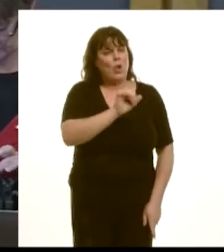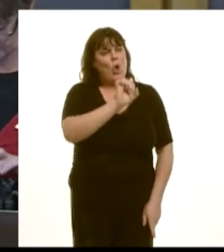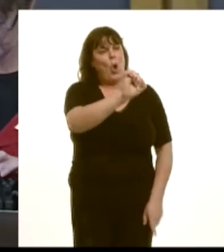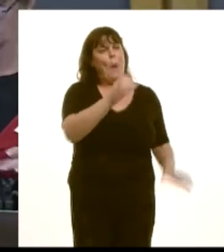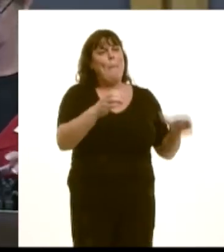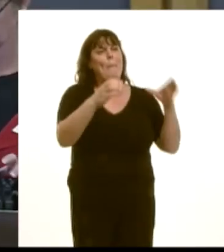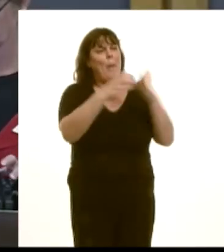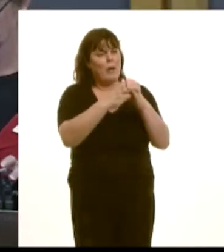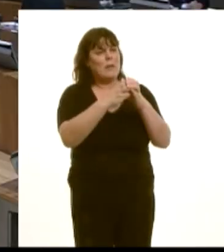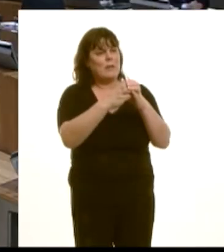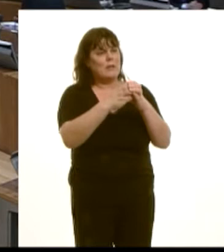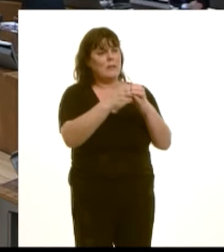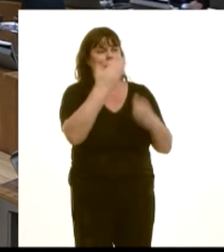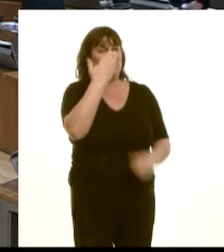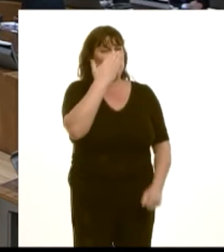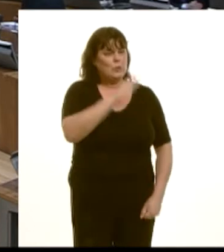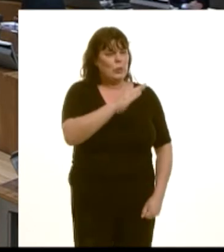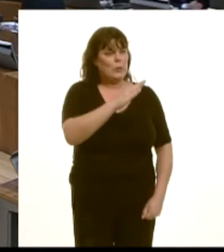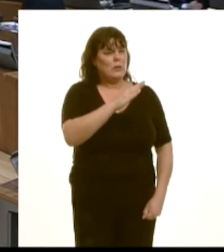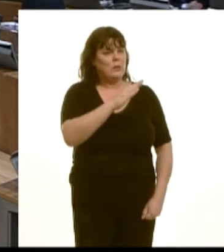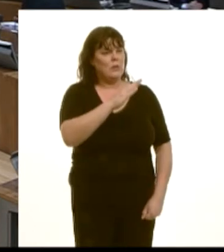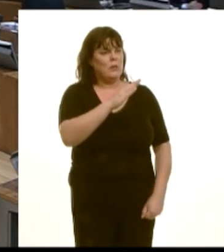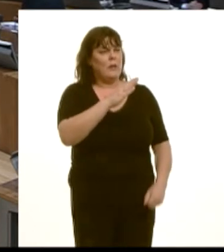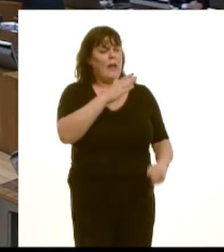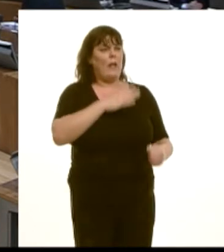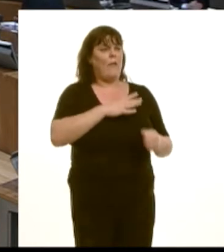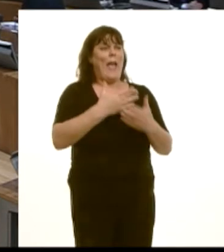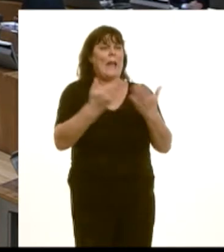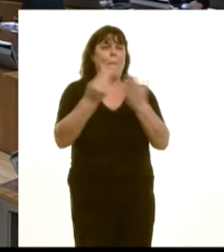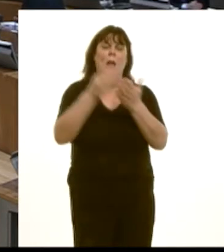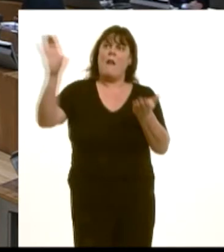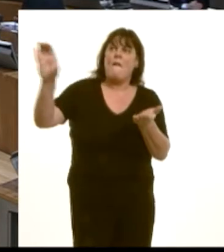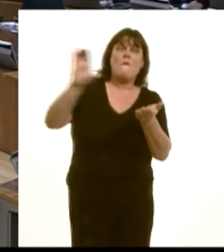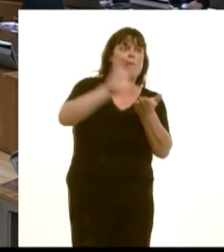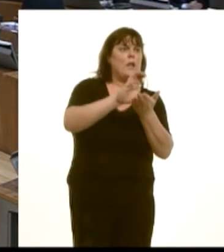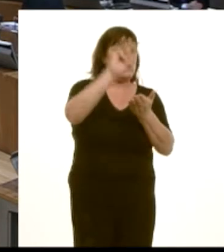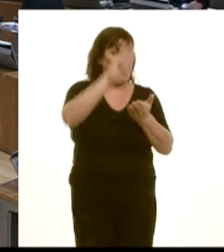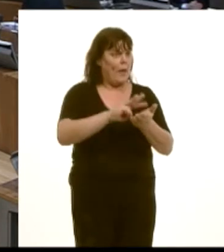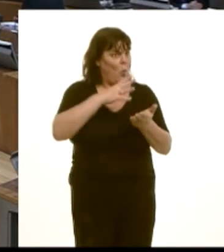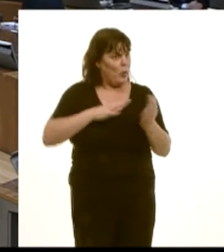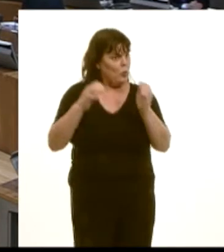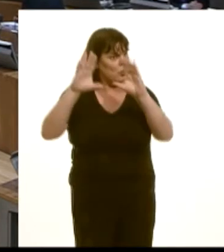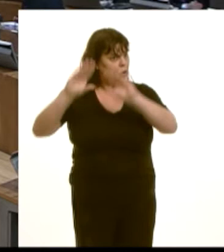position is to see the ending of any money being transferred from Whitehall or Westminster